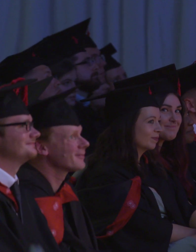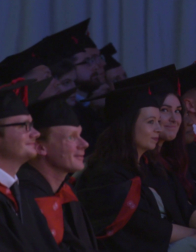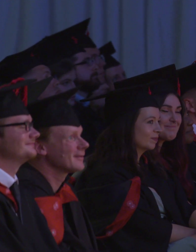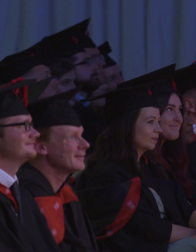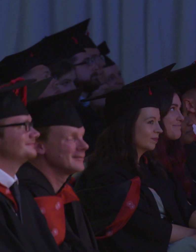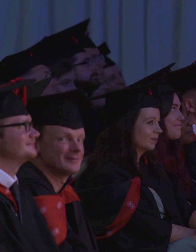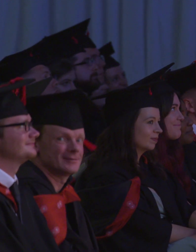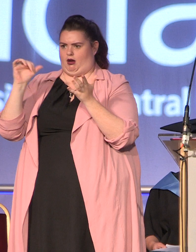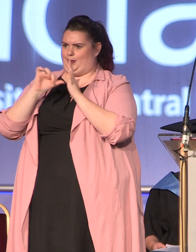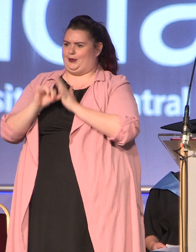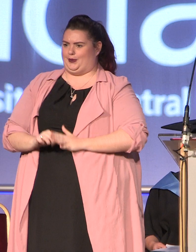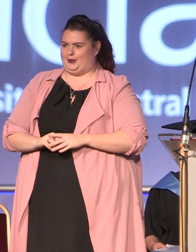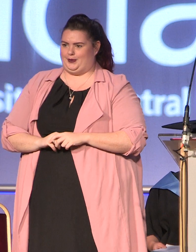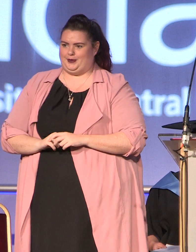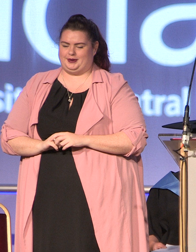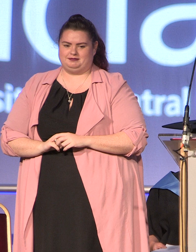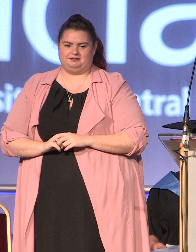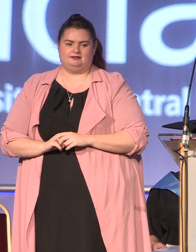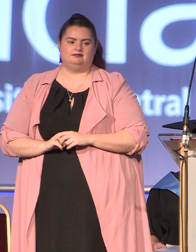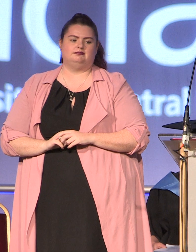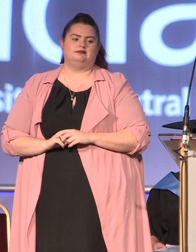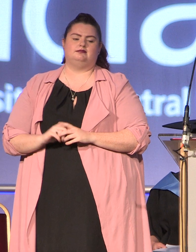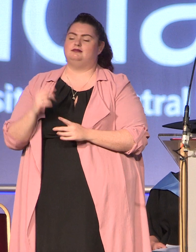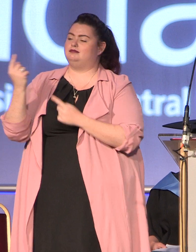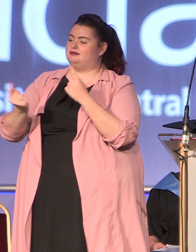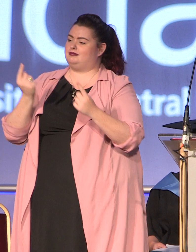like anything else you all put yourselves out there to come to you plan